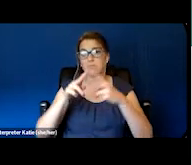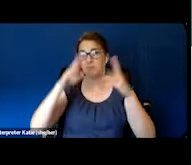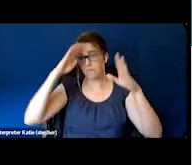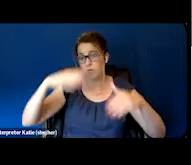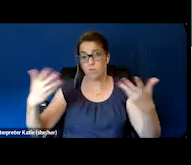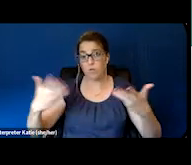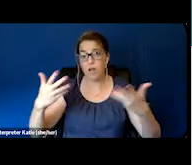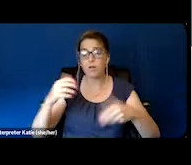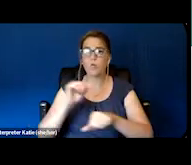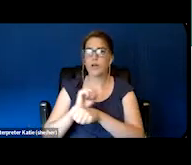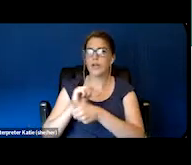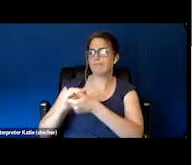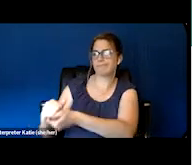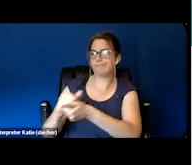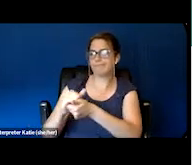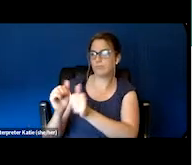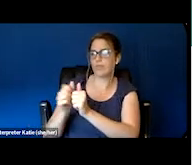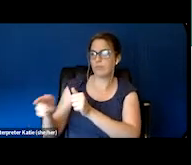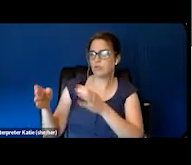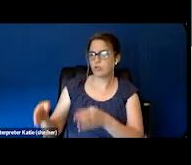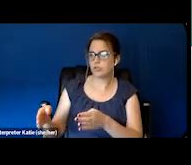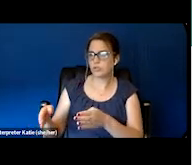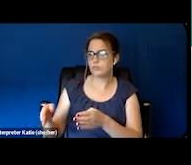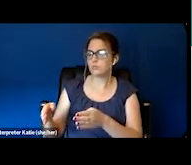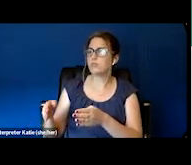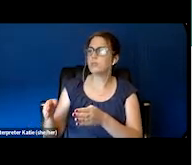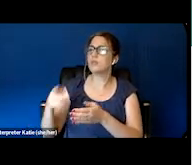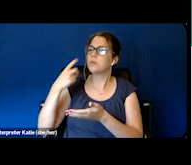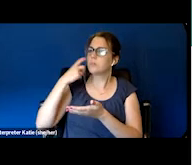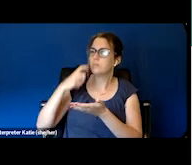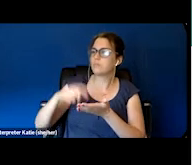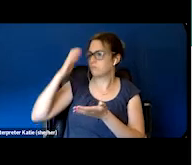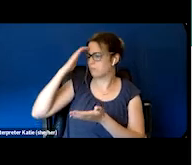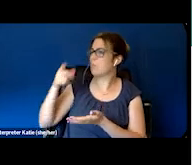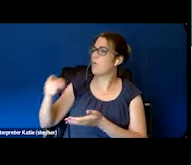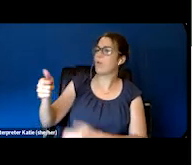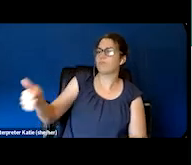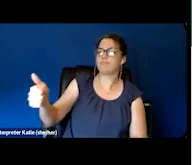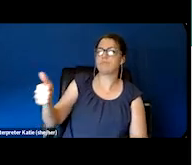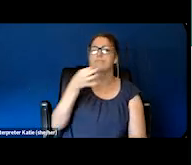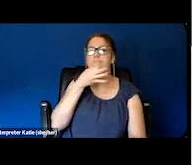with the person and acknowledging that they are the experts in their own lives,